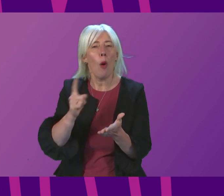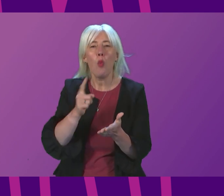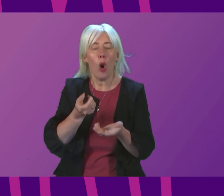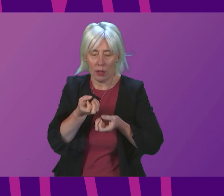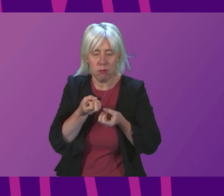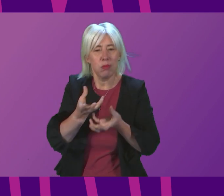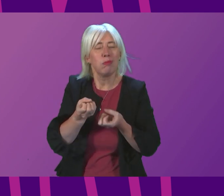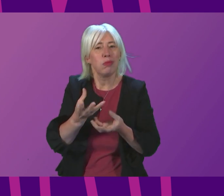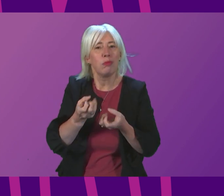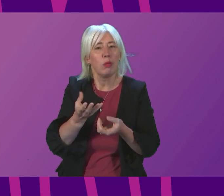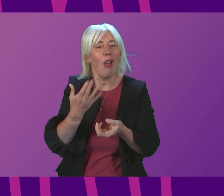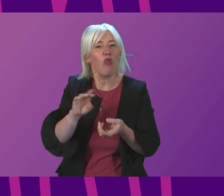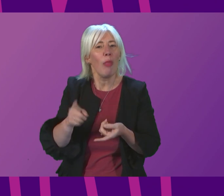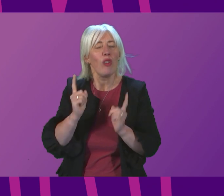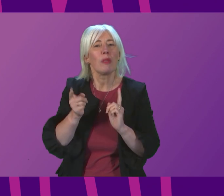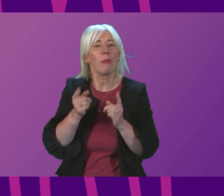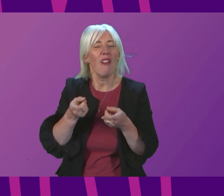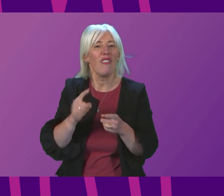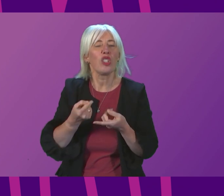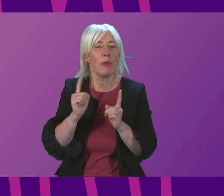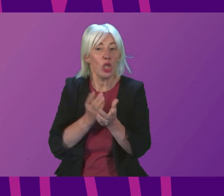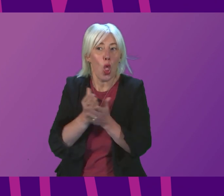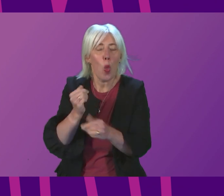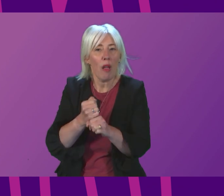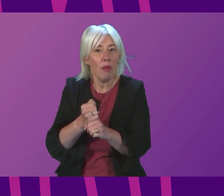What input did the First Minister have in that decision, through the Government that she leads?